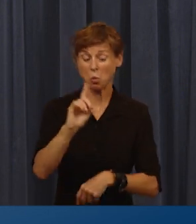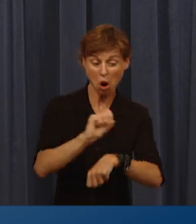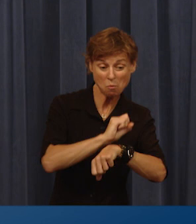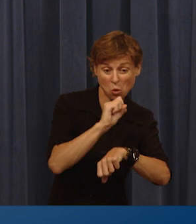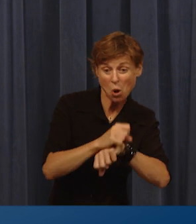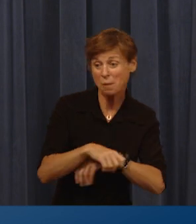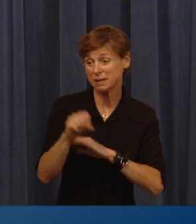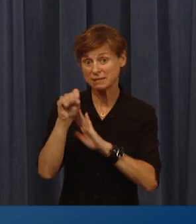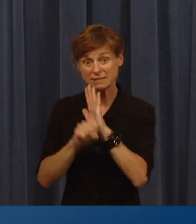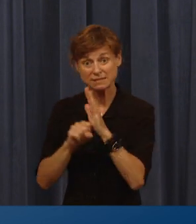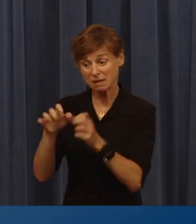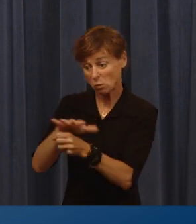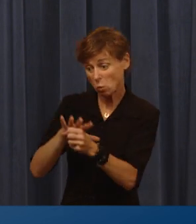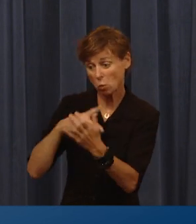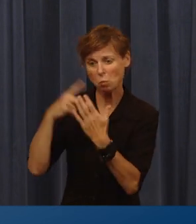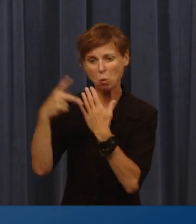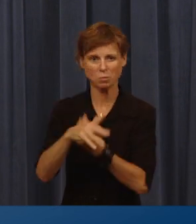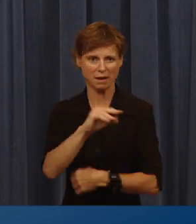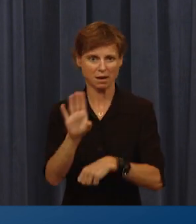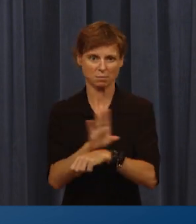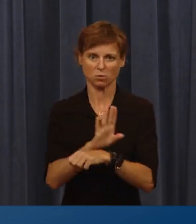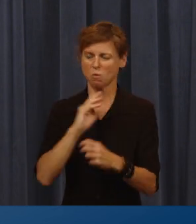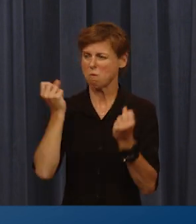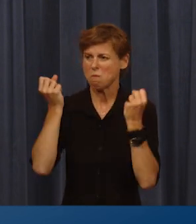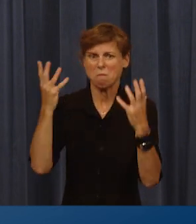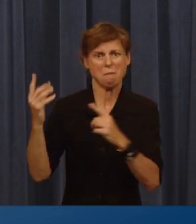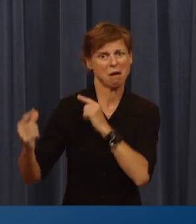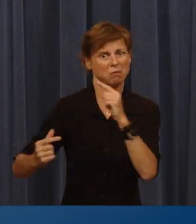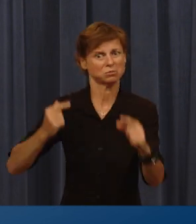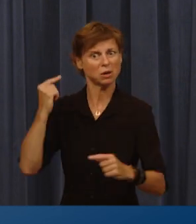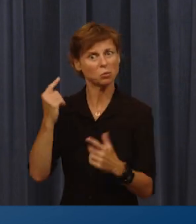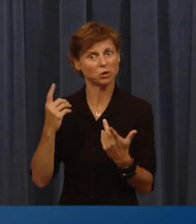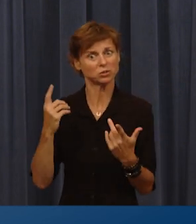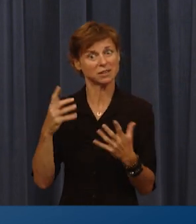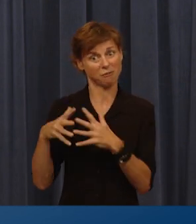That has made it possible for generations of Americans with disabilities to contribute